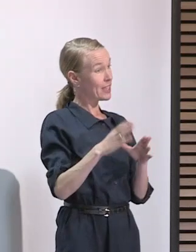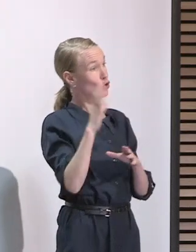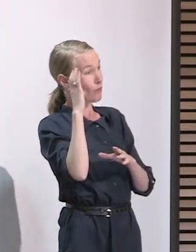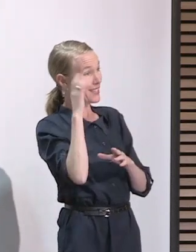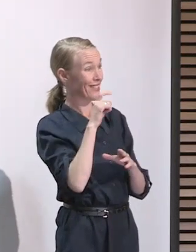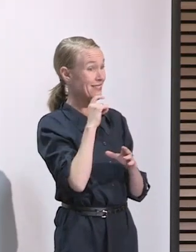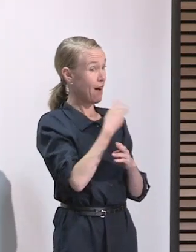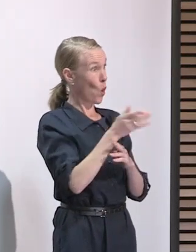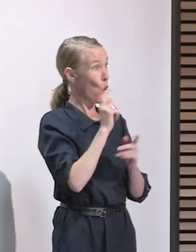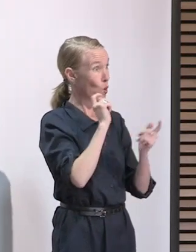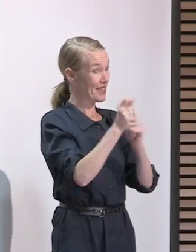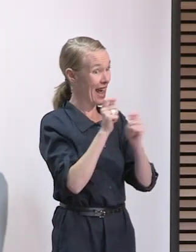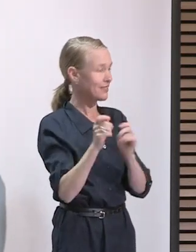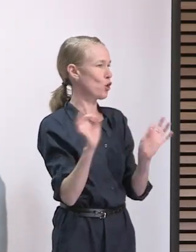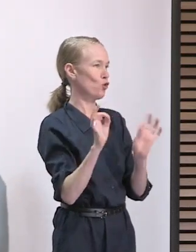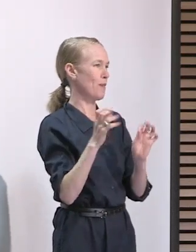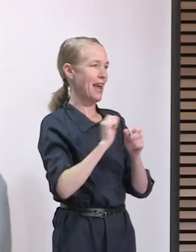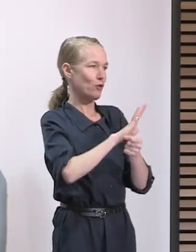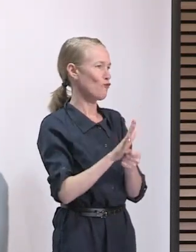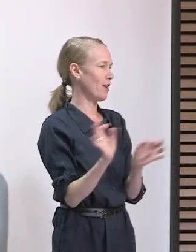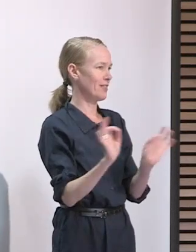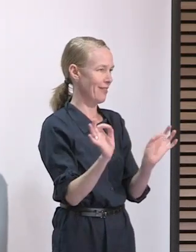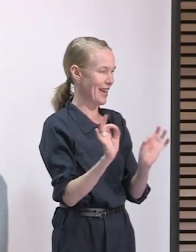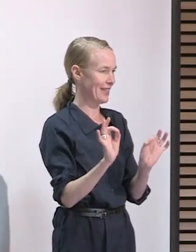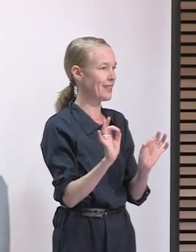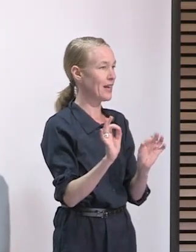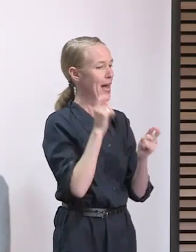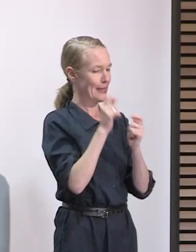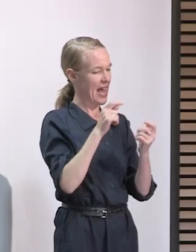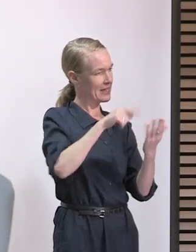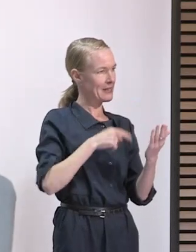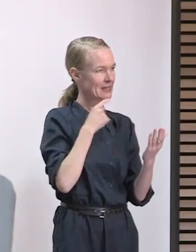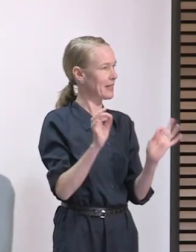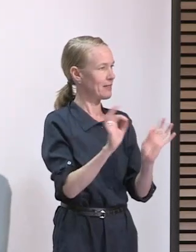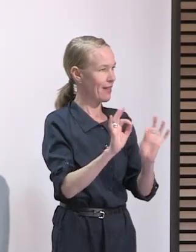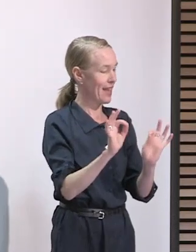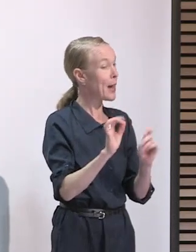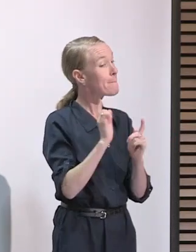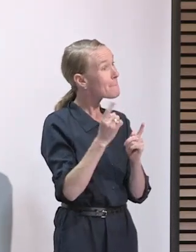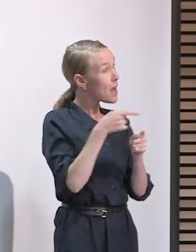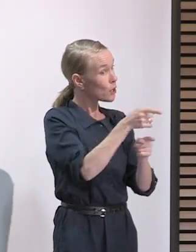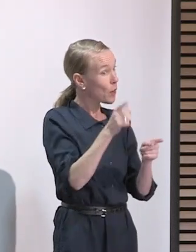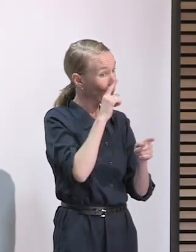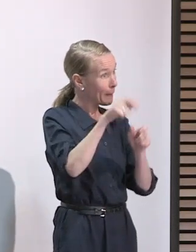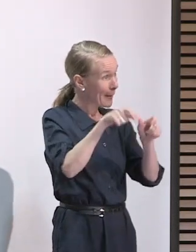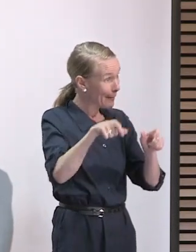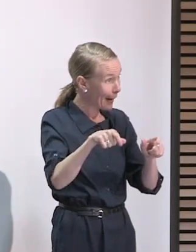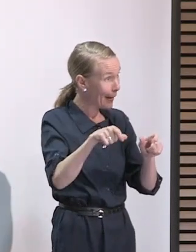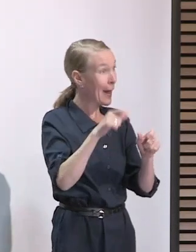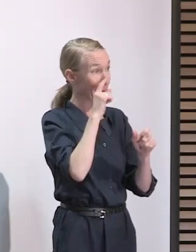Morrinsville aged-care facility, the results from the facility, all residents and